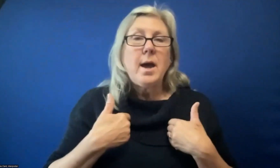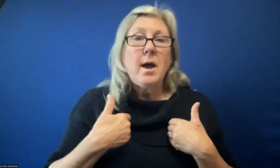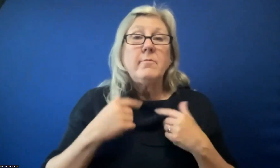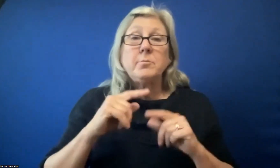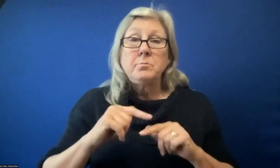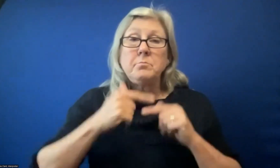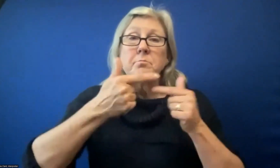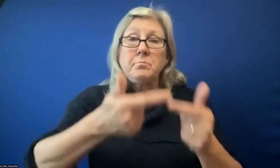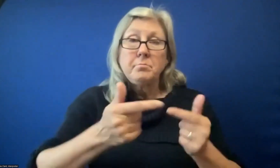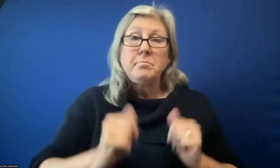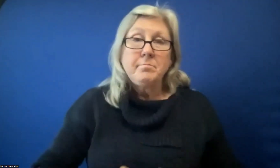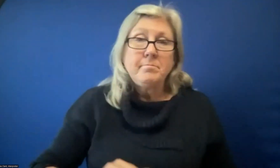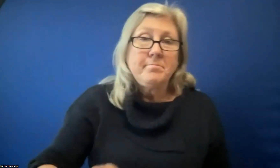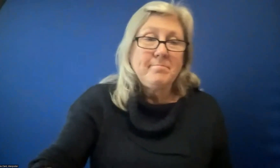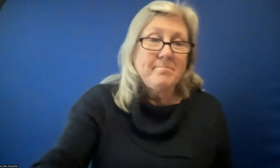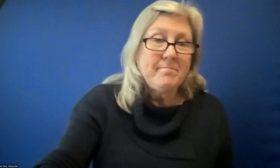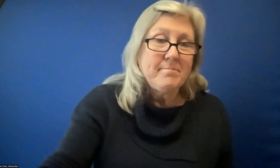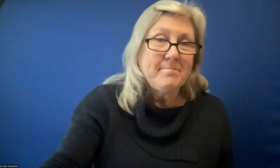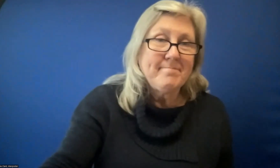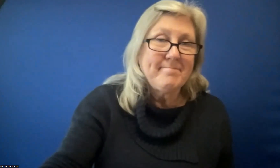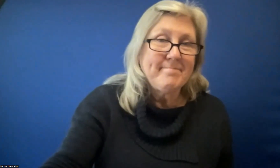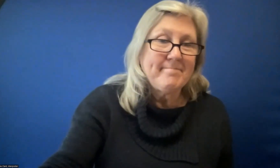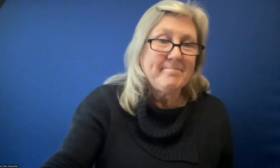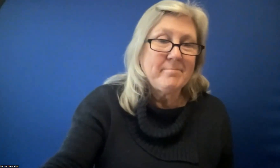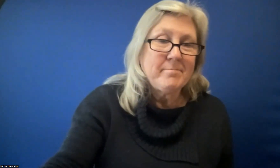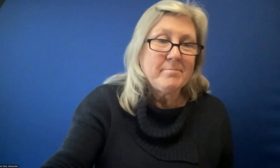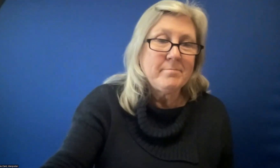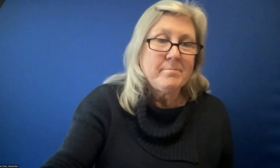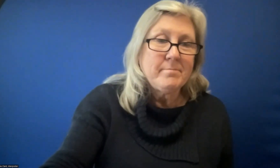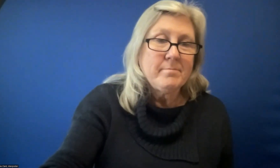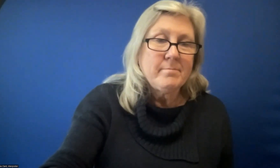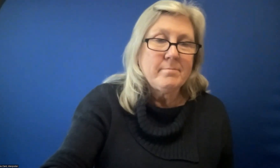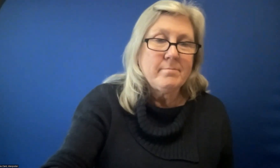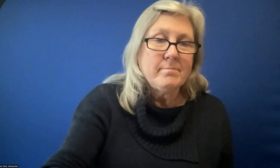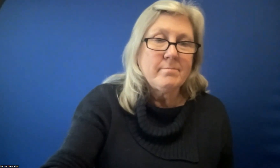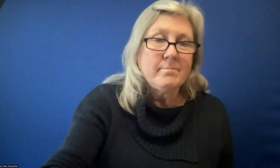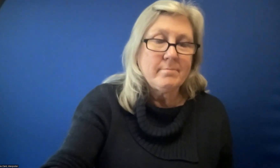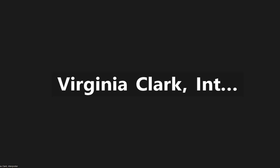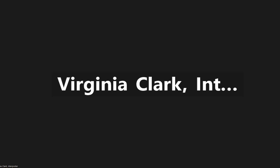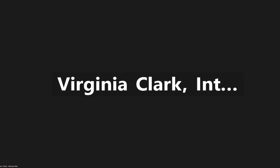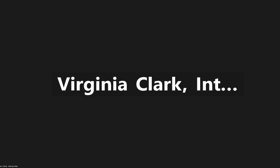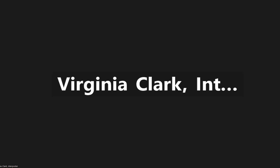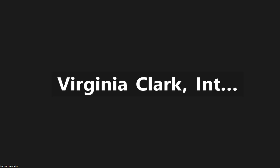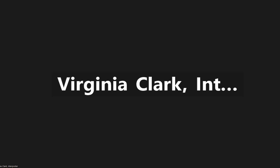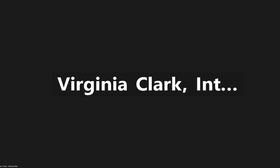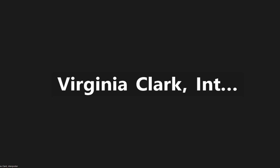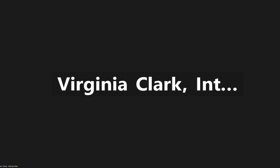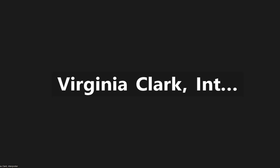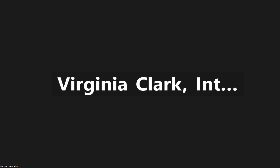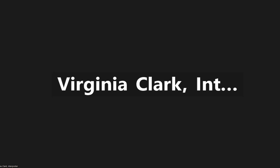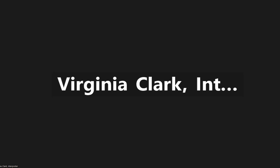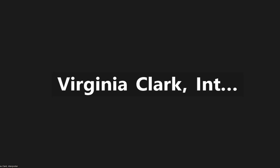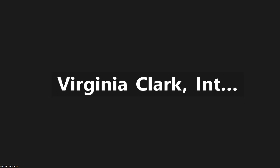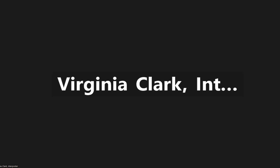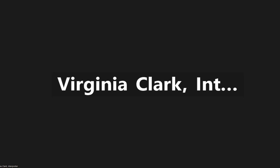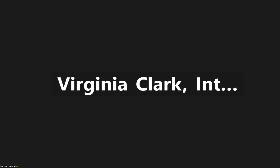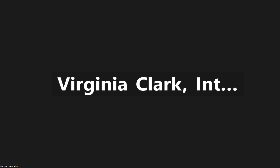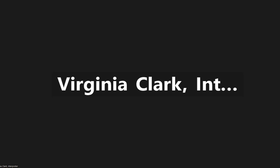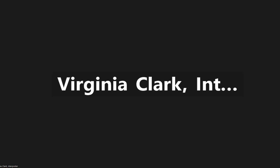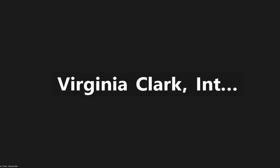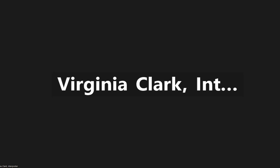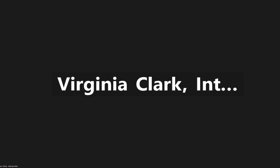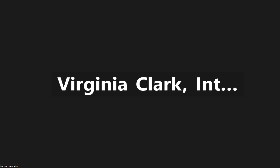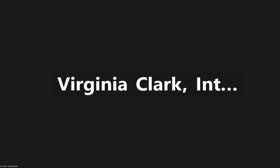we're going to hear from the peer advocate coordinator at VCIL about durable medical